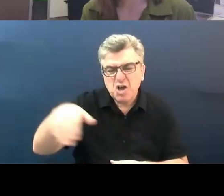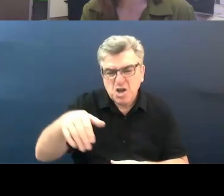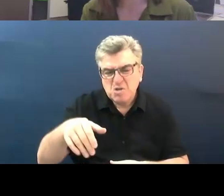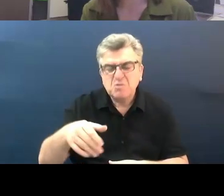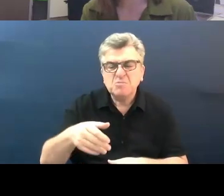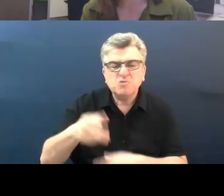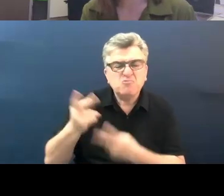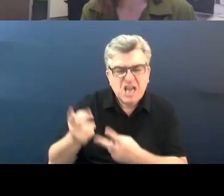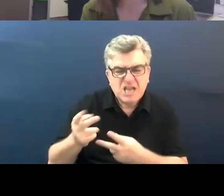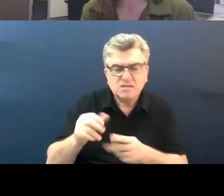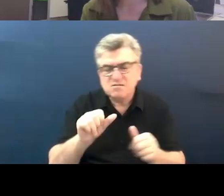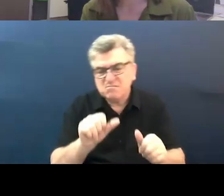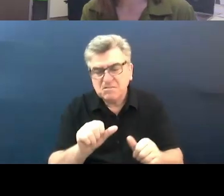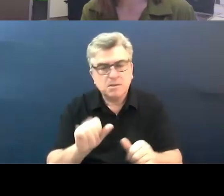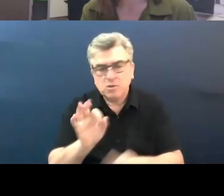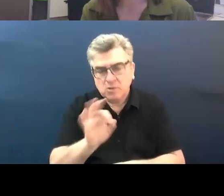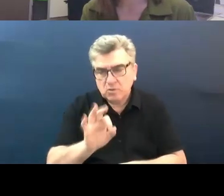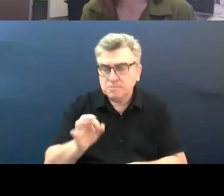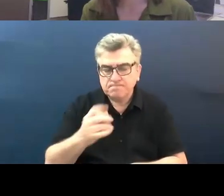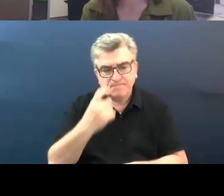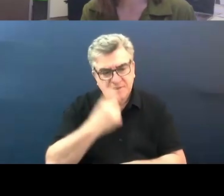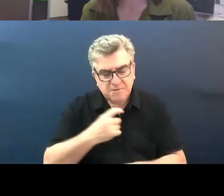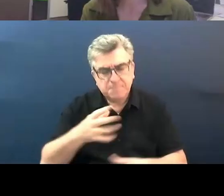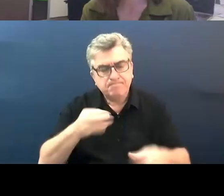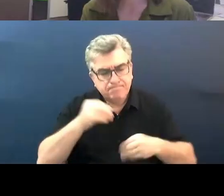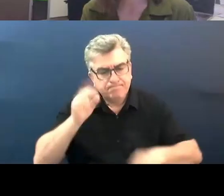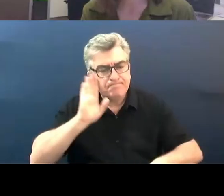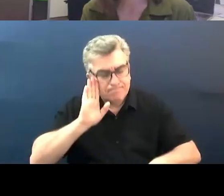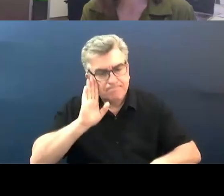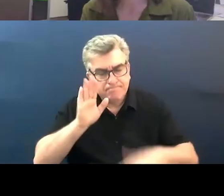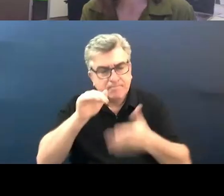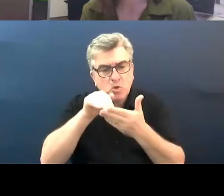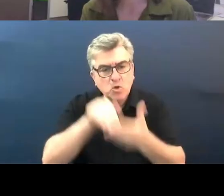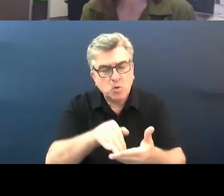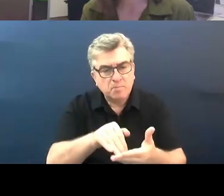Anna: Yeah. Thank you, Ricky. Cathy, and then we'll go to Catrin.